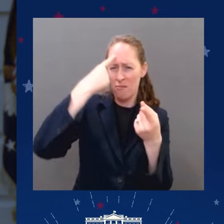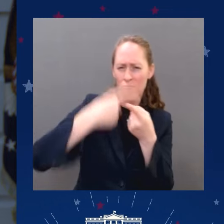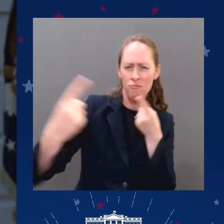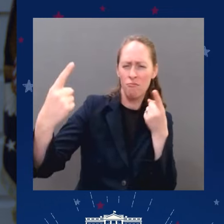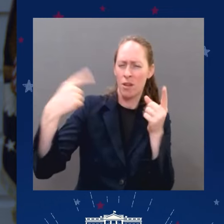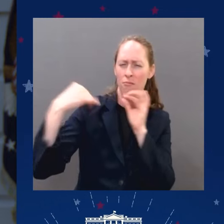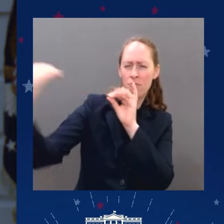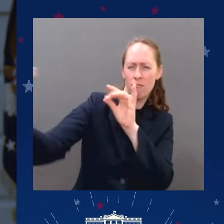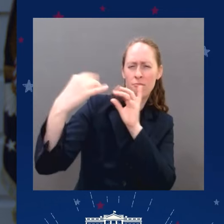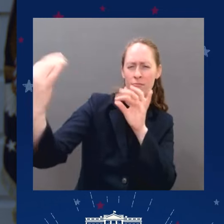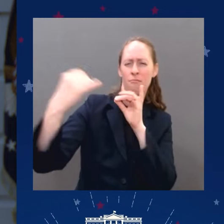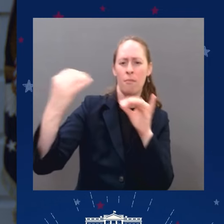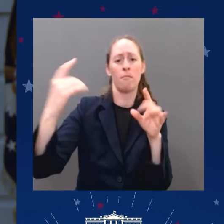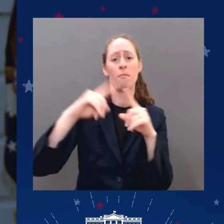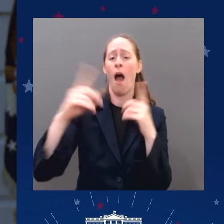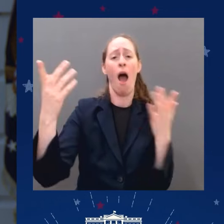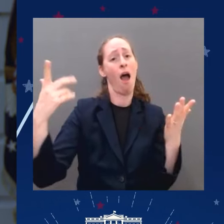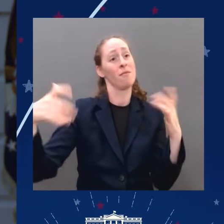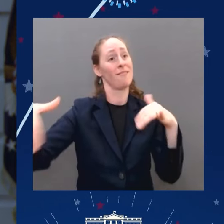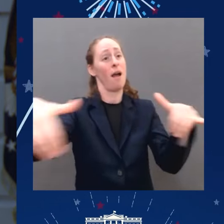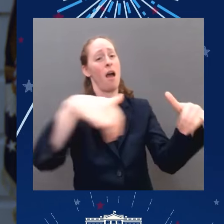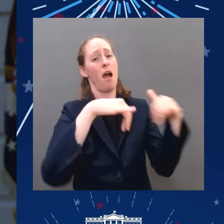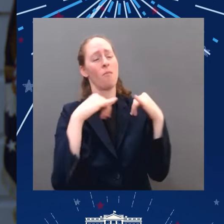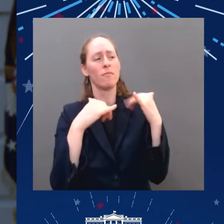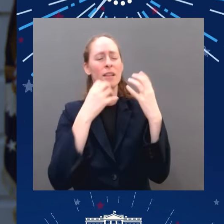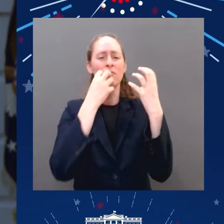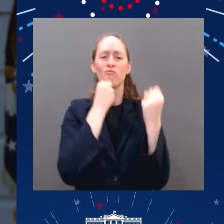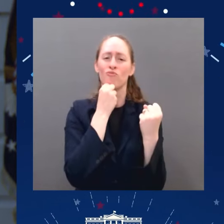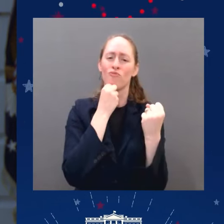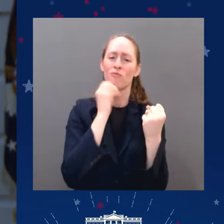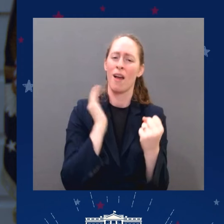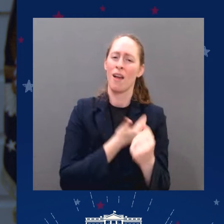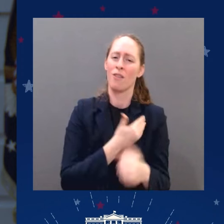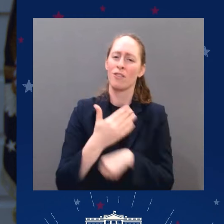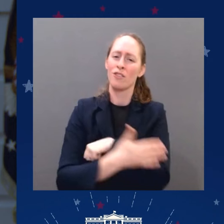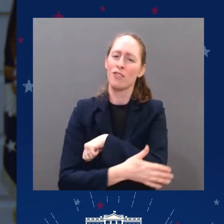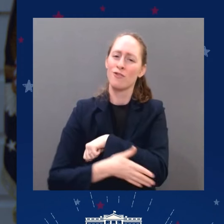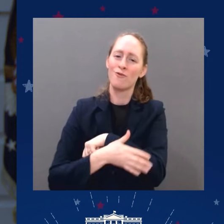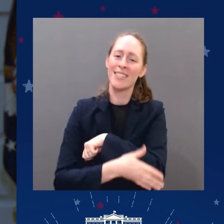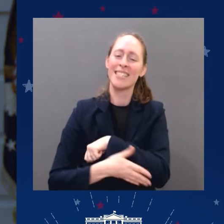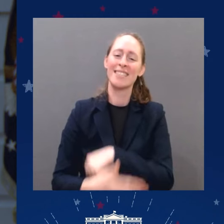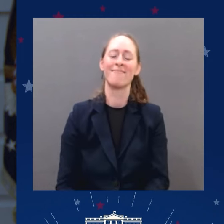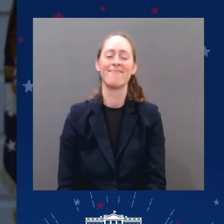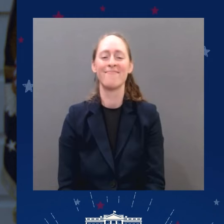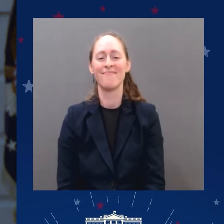in times of war and division, of growth and change, the Fourth of July comes at a critical moment.